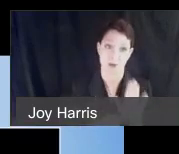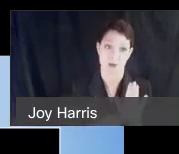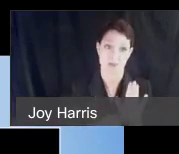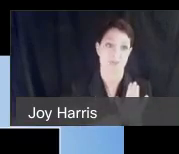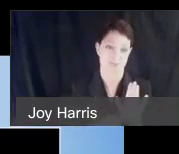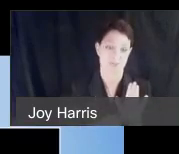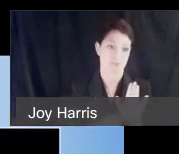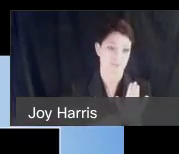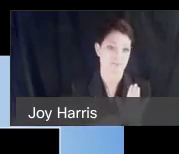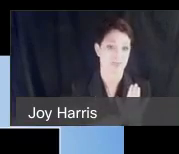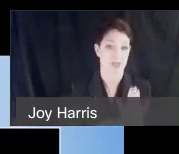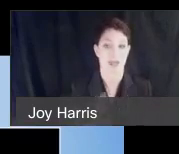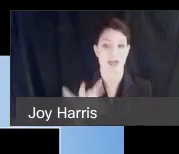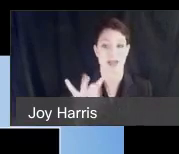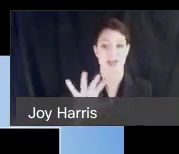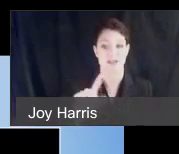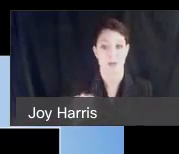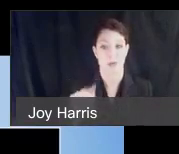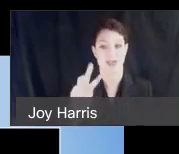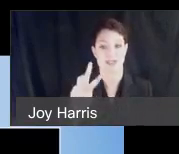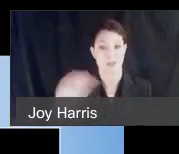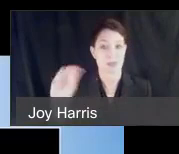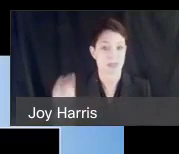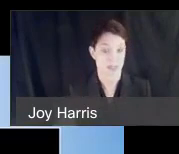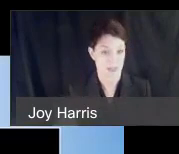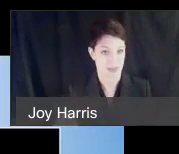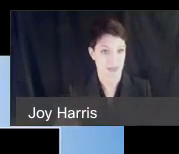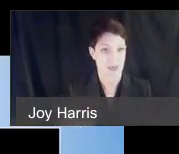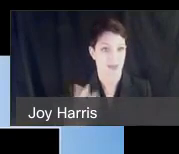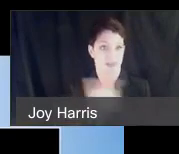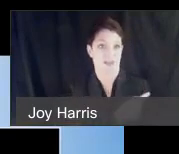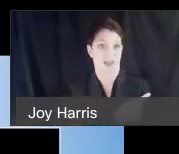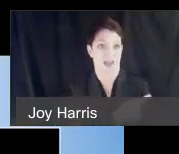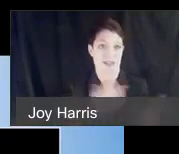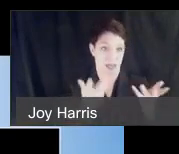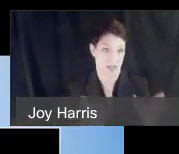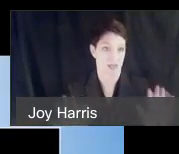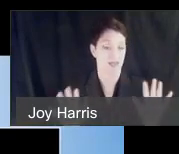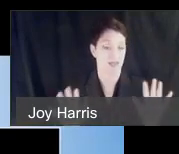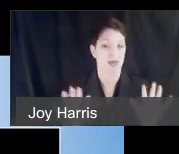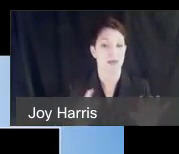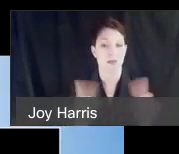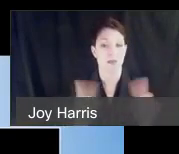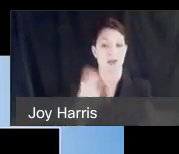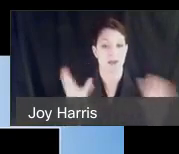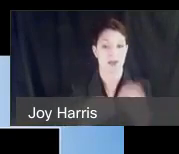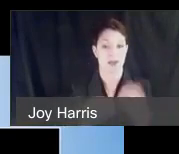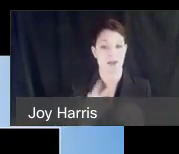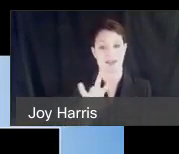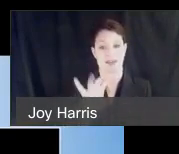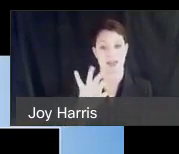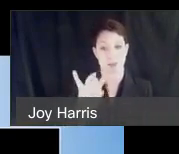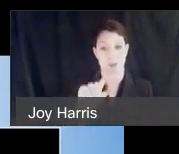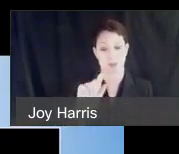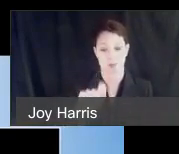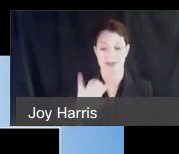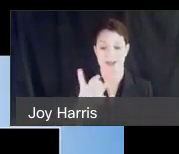They are 85.6% of the vaccinated population but make up 78.8% of our population